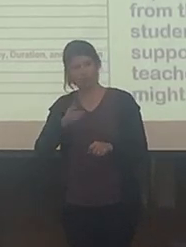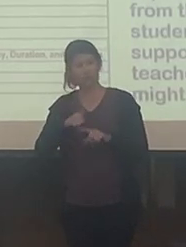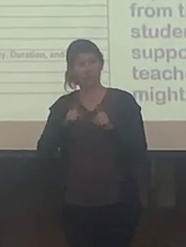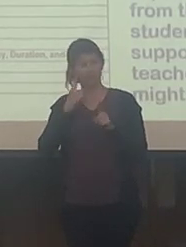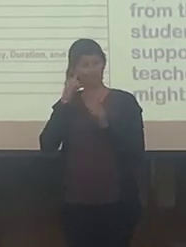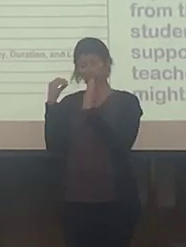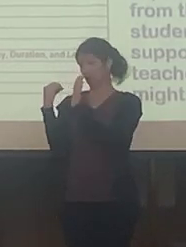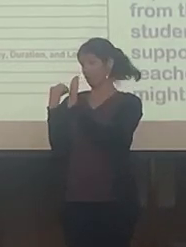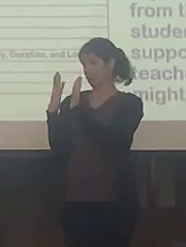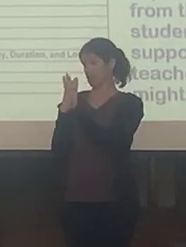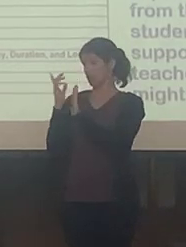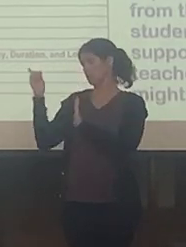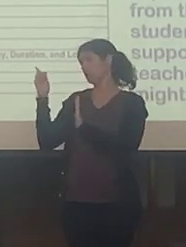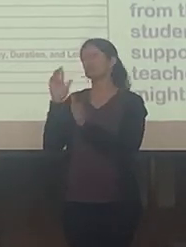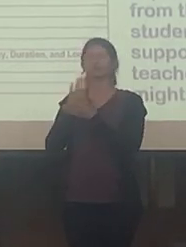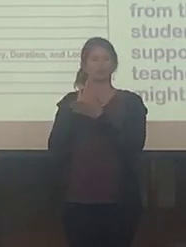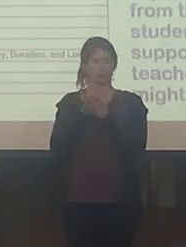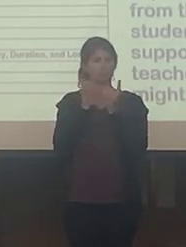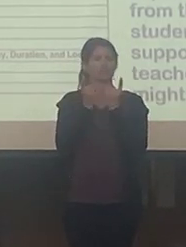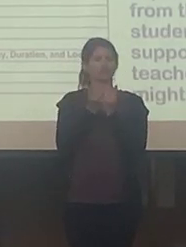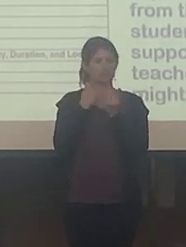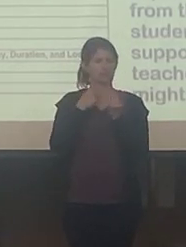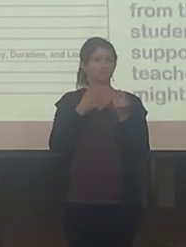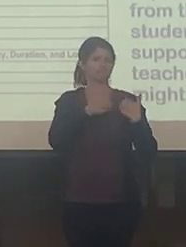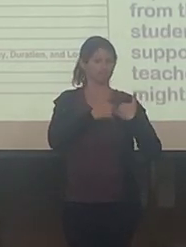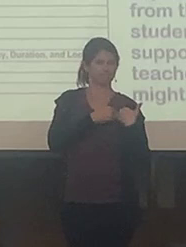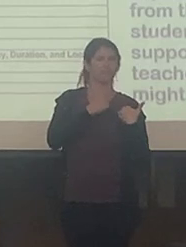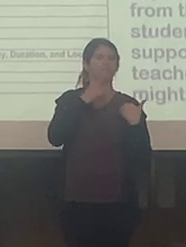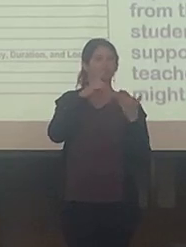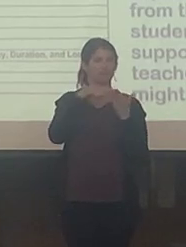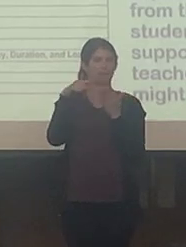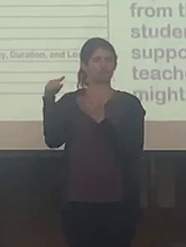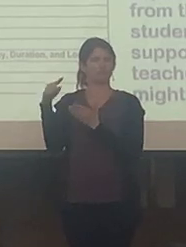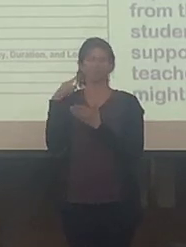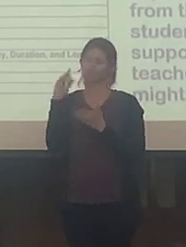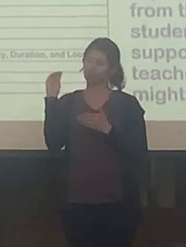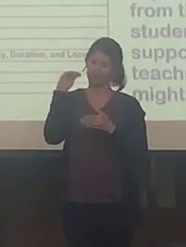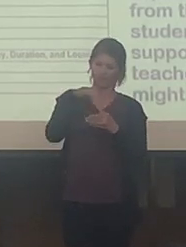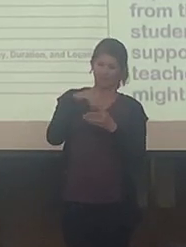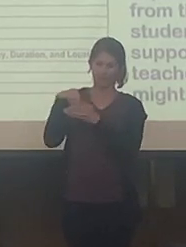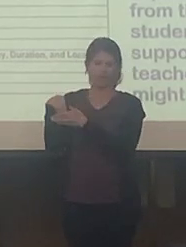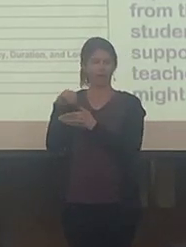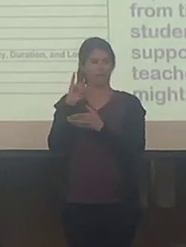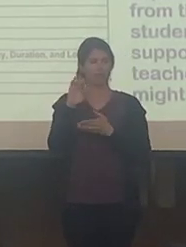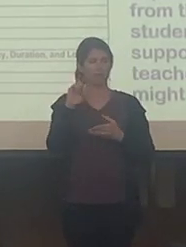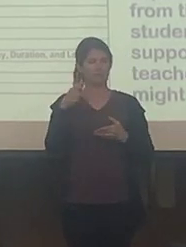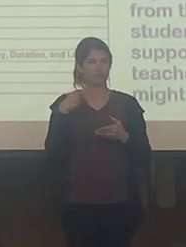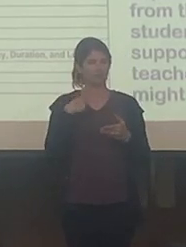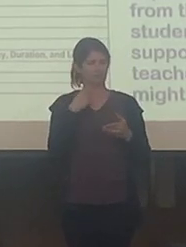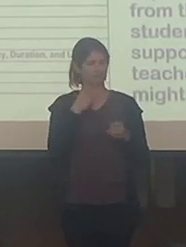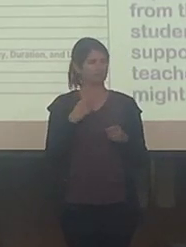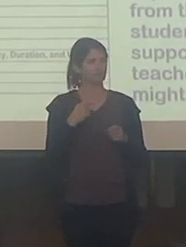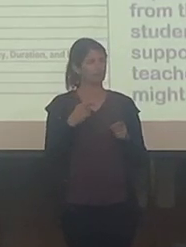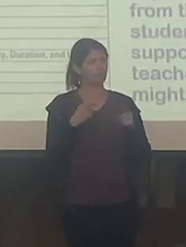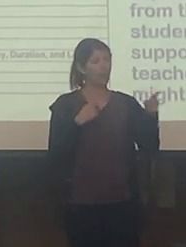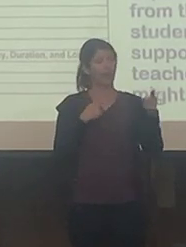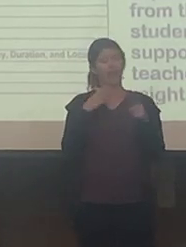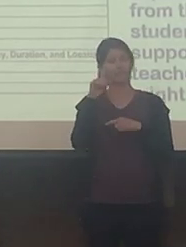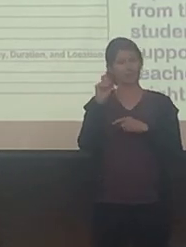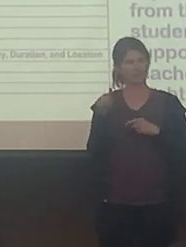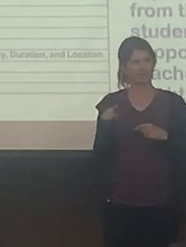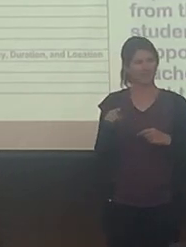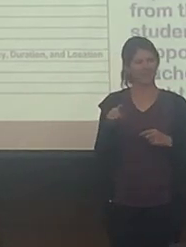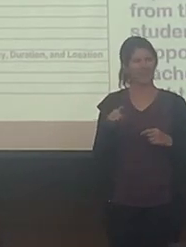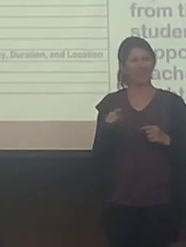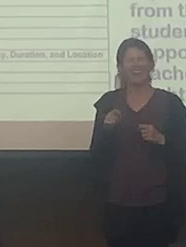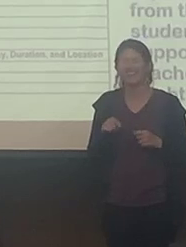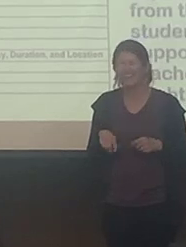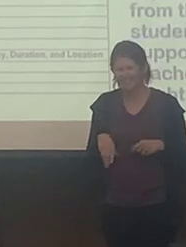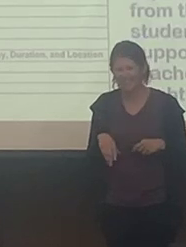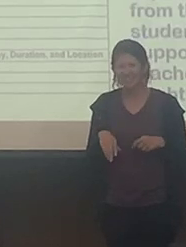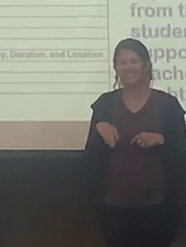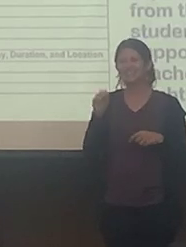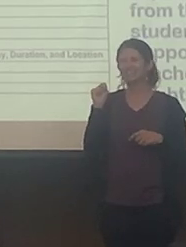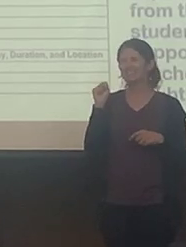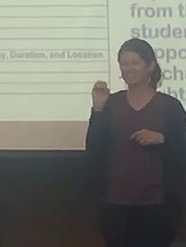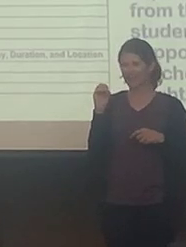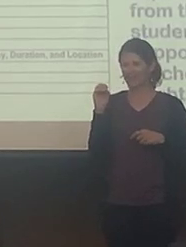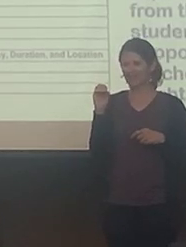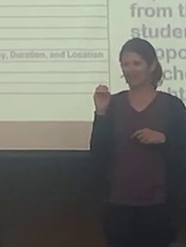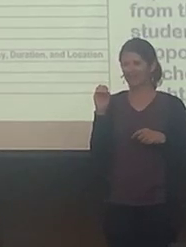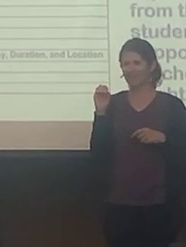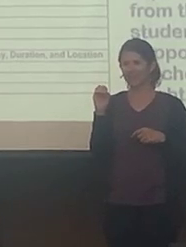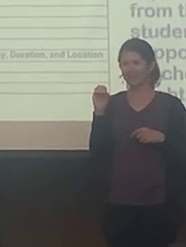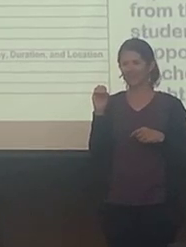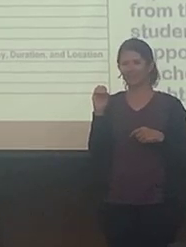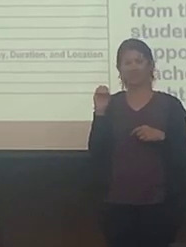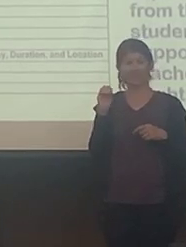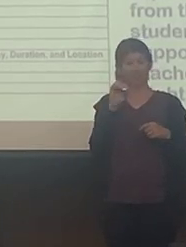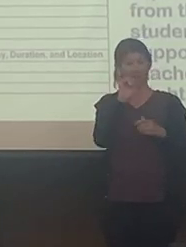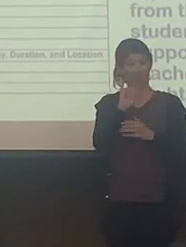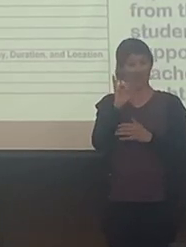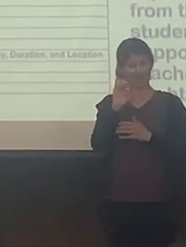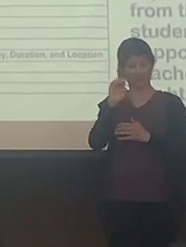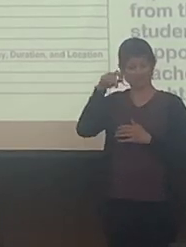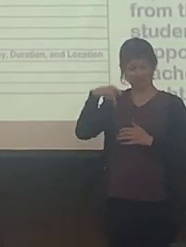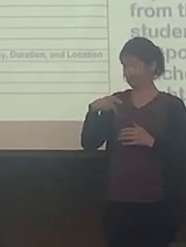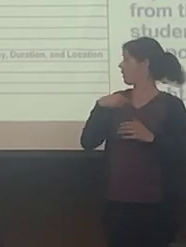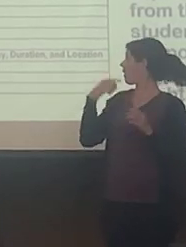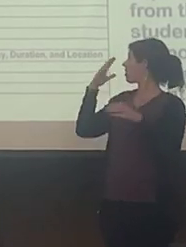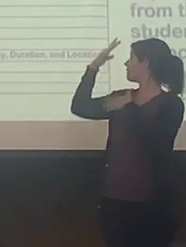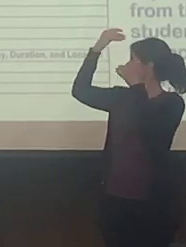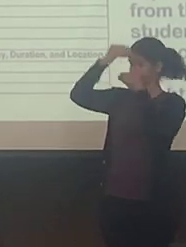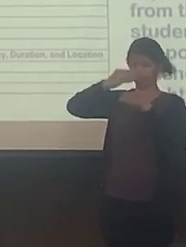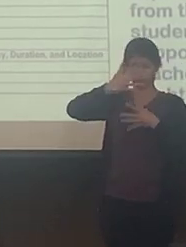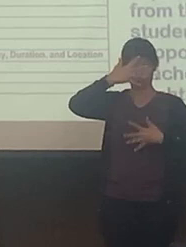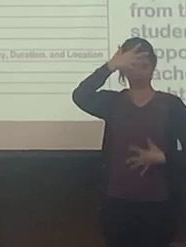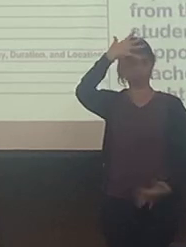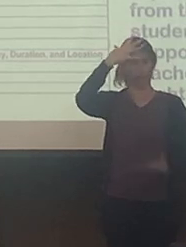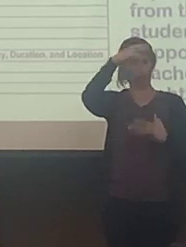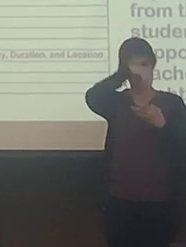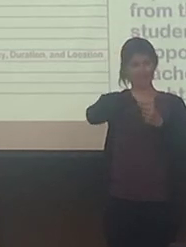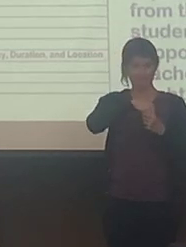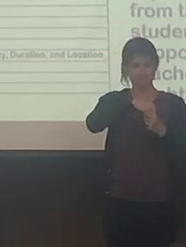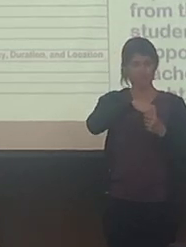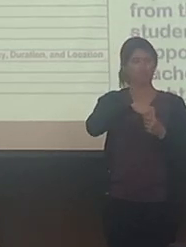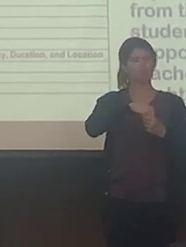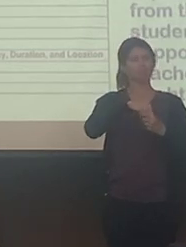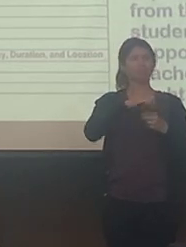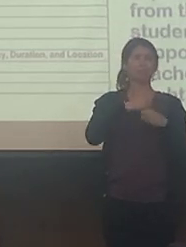the school is required to check it and there is a checklist that should go into every iep every year